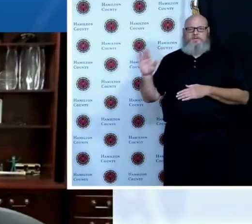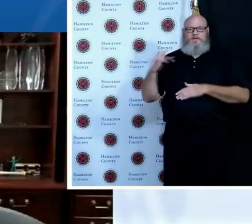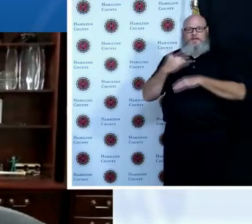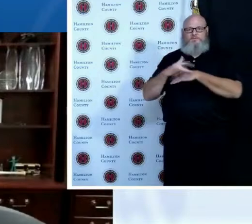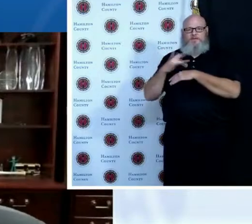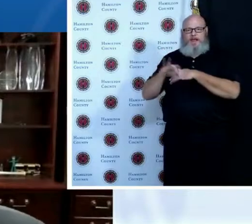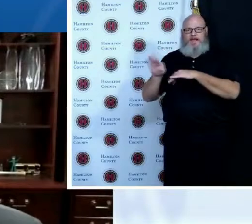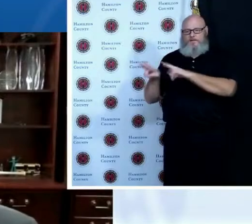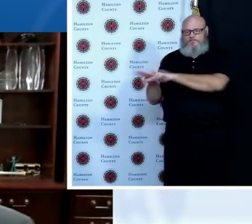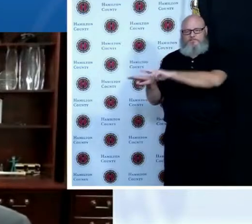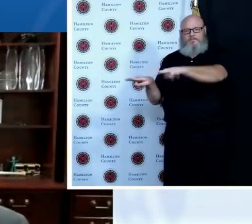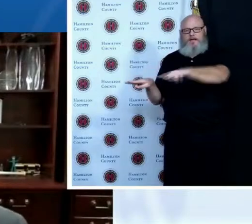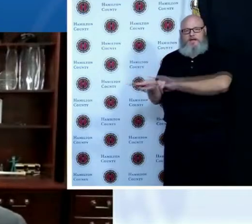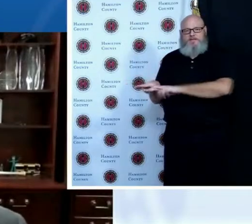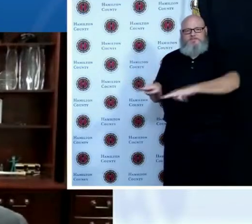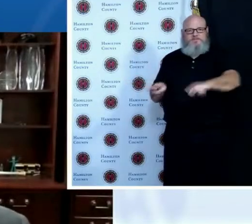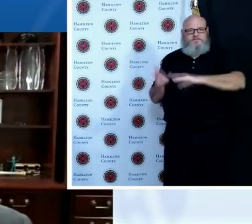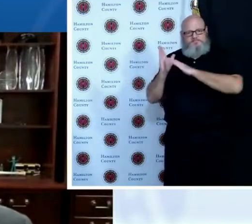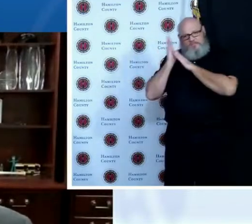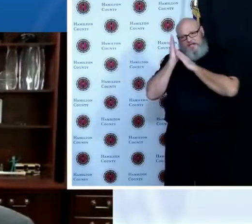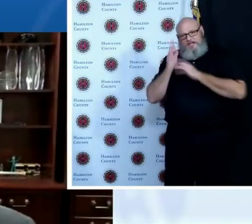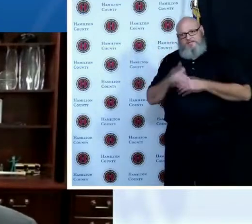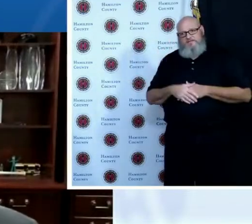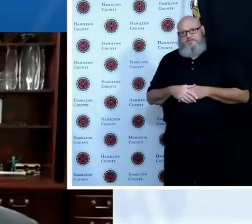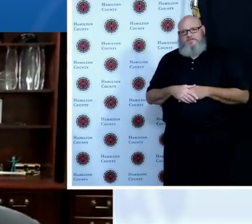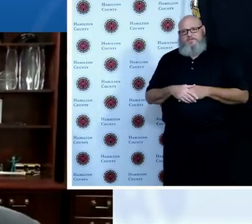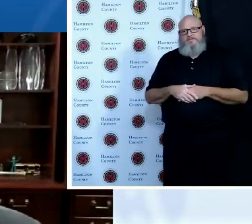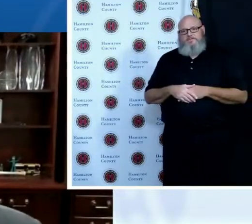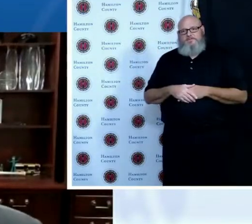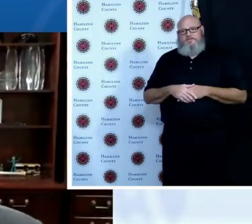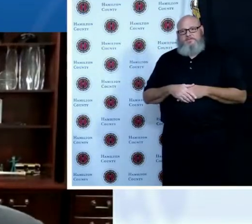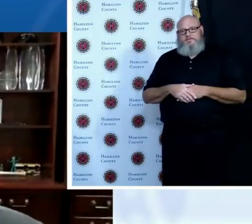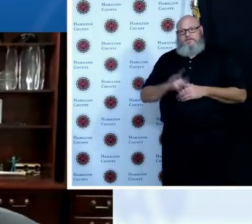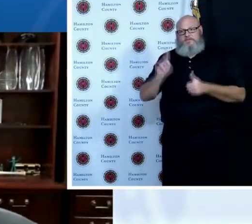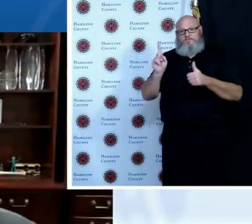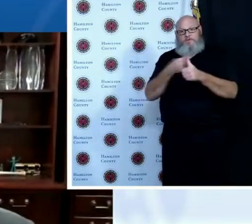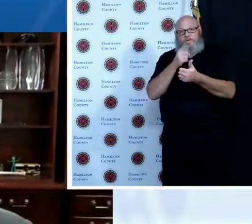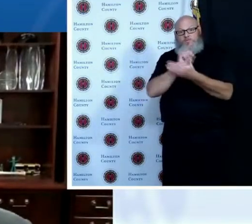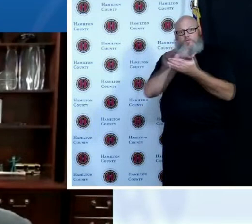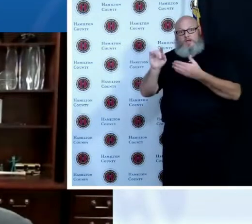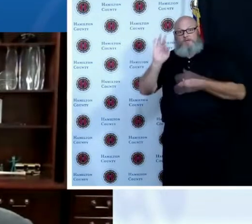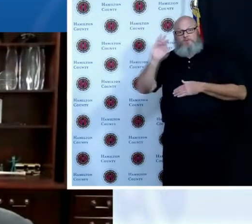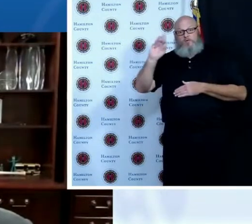part of October we had about 30 patients in the regions and ICUs and we peaked up to about 175